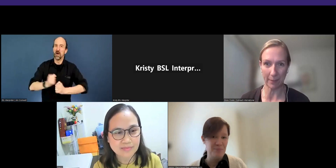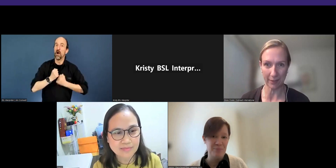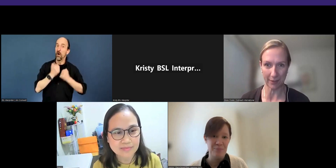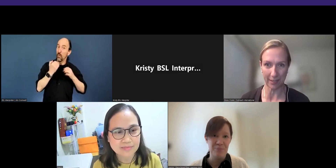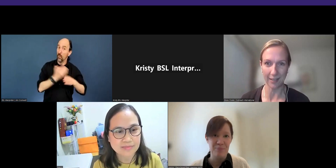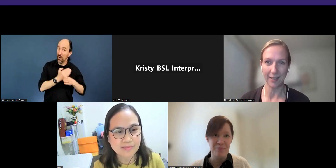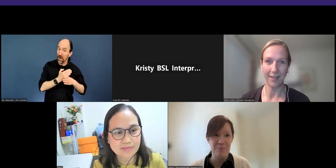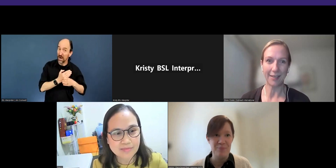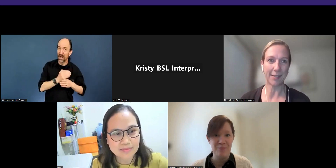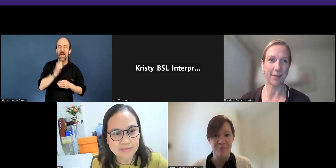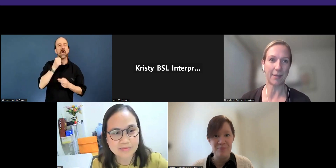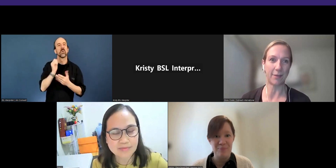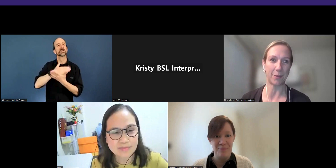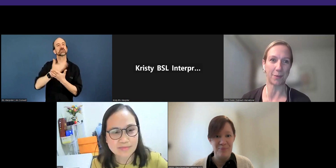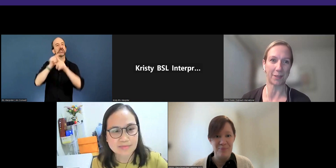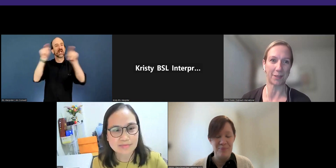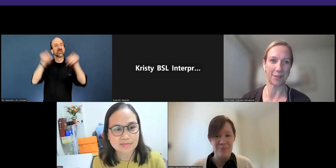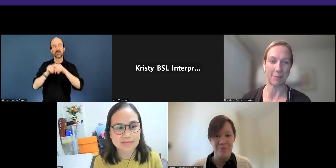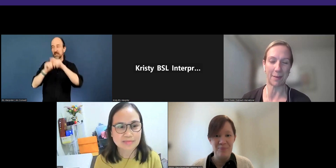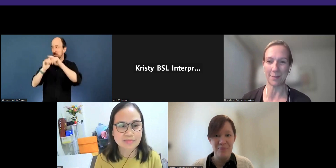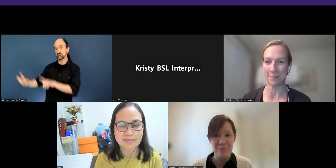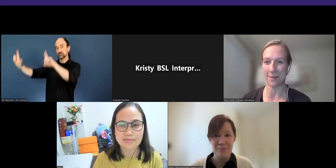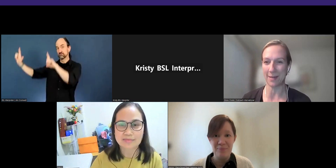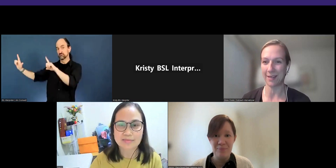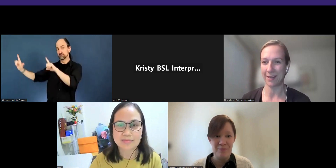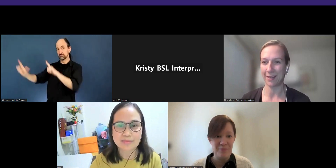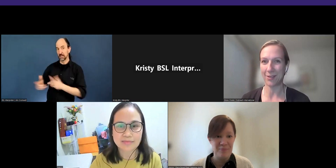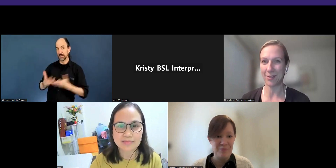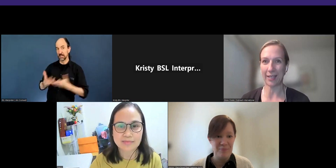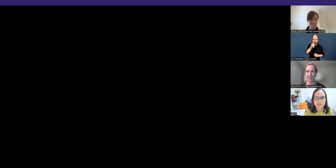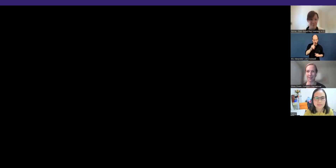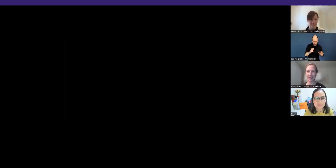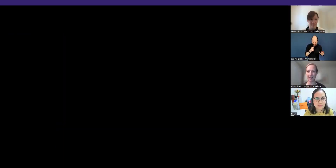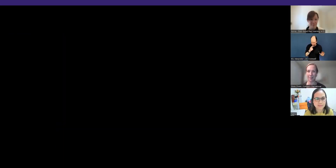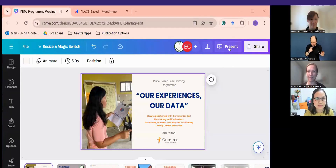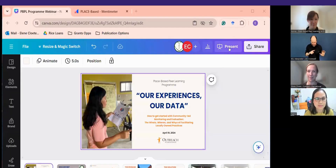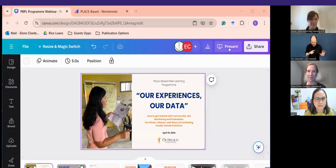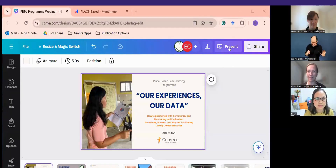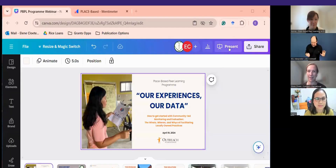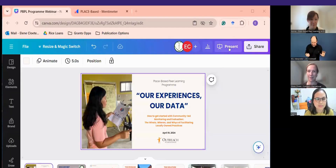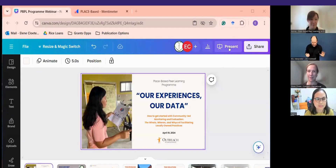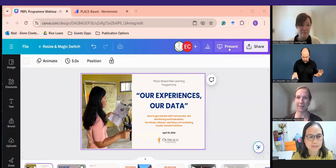my screen so if you all can just bear with me to get our